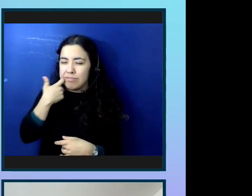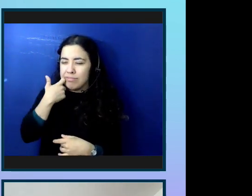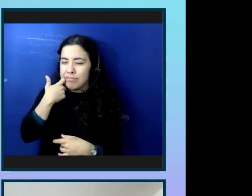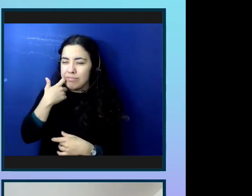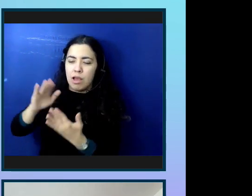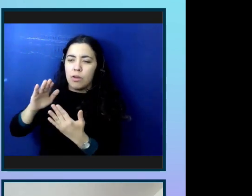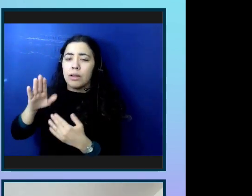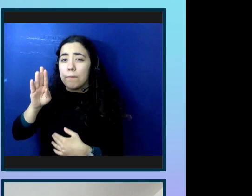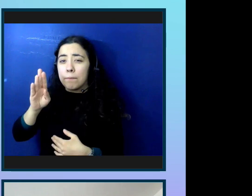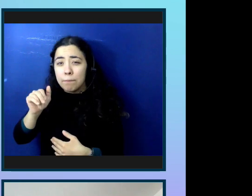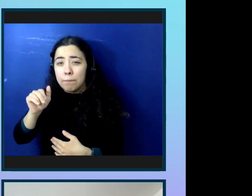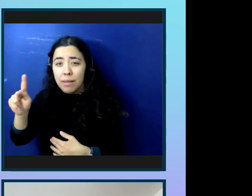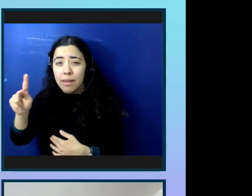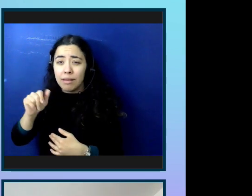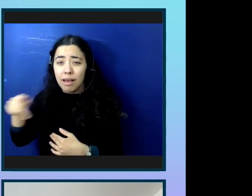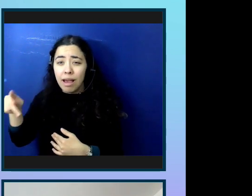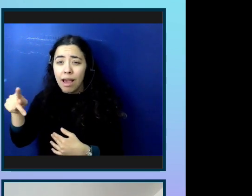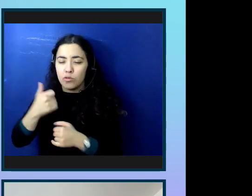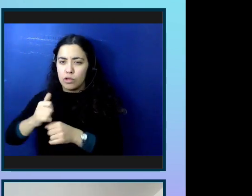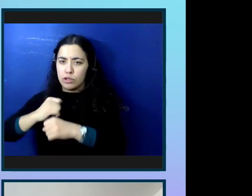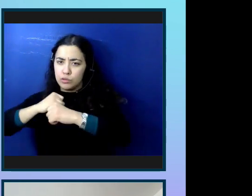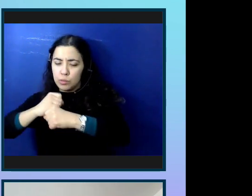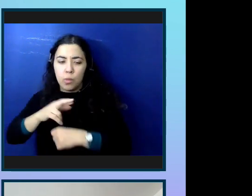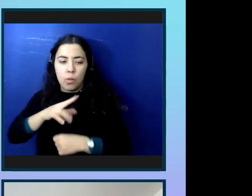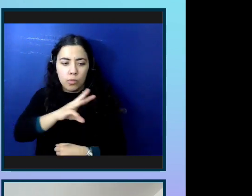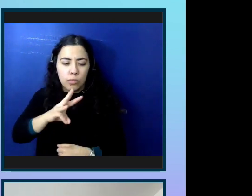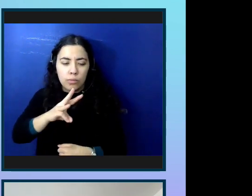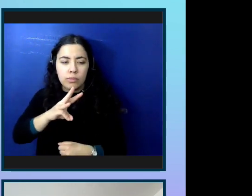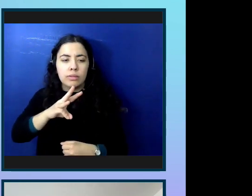that asks you to enter a password, that disables cut, copy and paste kind of I guess,